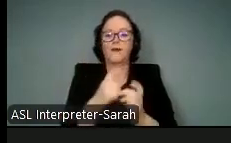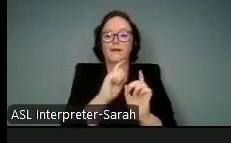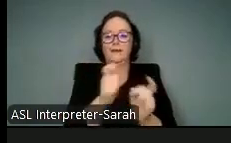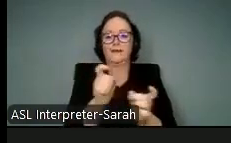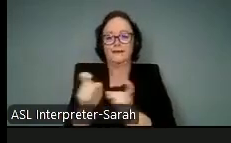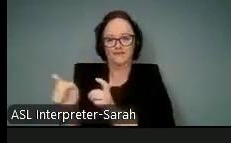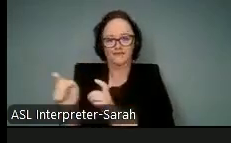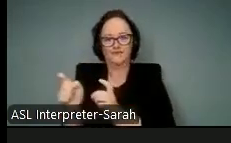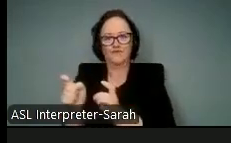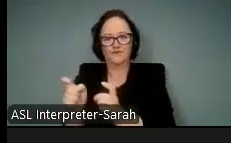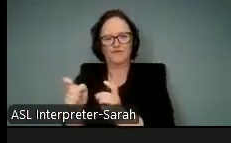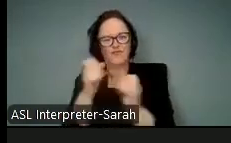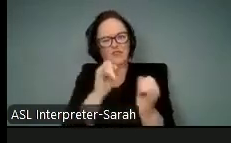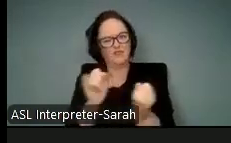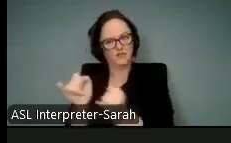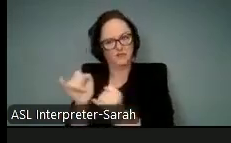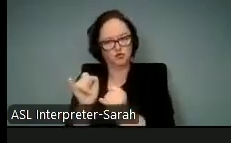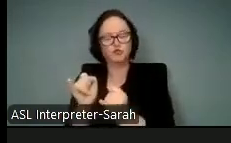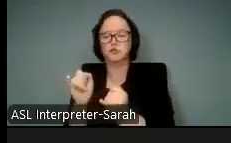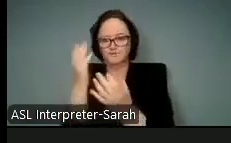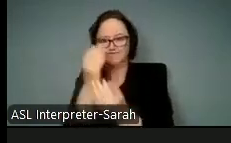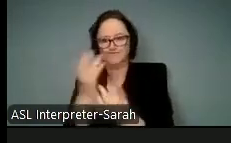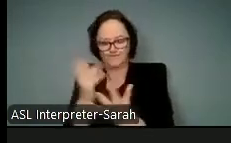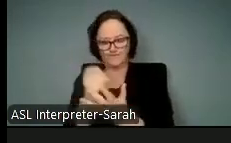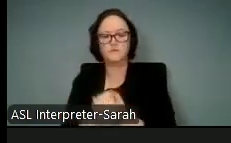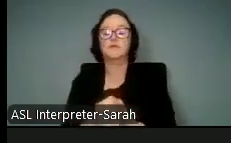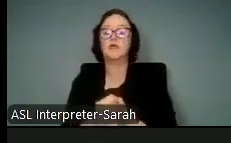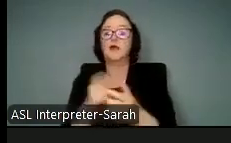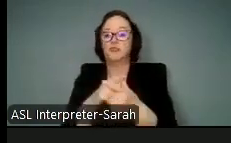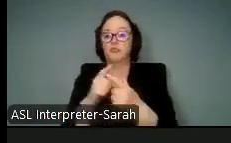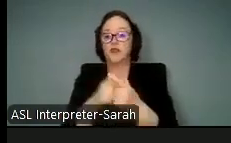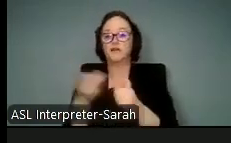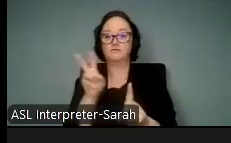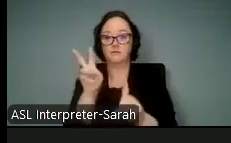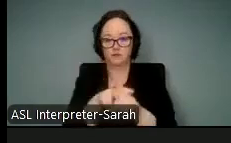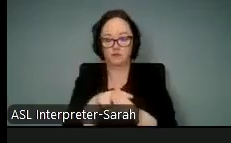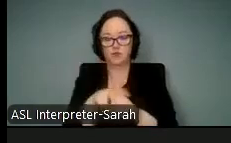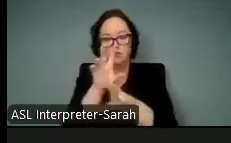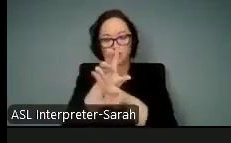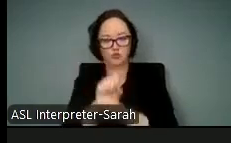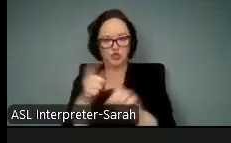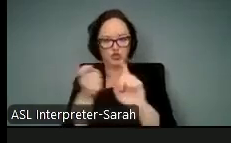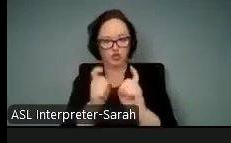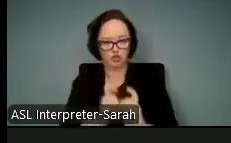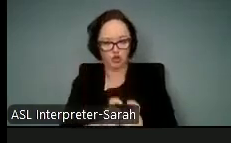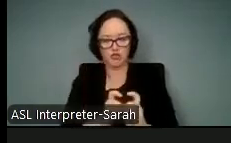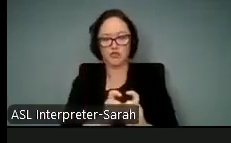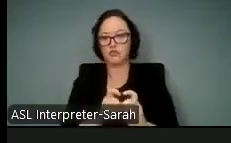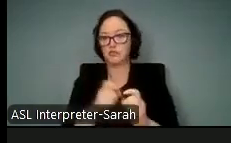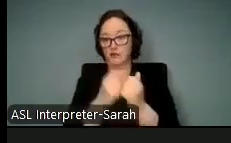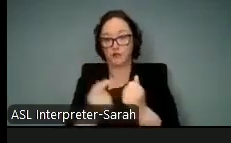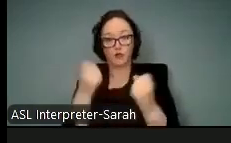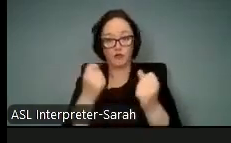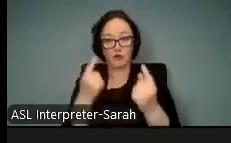So, next we want to implement changes. Everyone's on the same page, everybody knows what they're they've got to do, we've got green light, we've got budget,